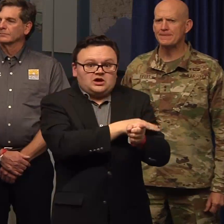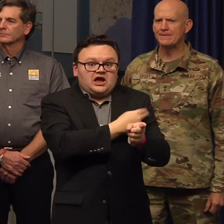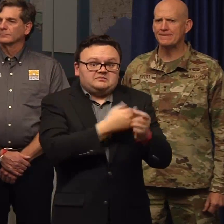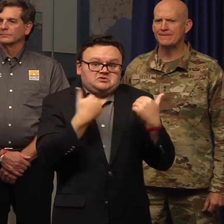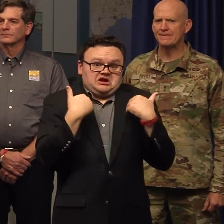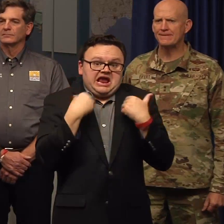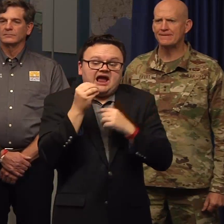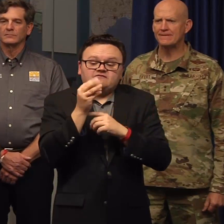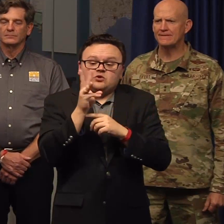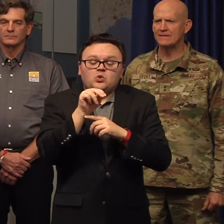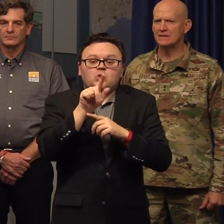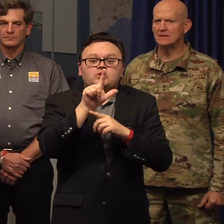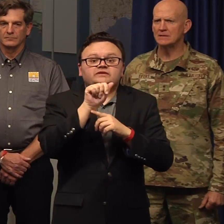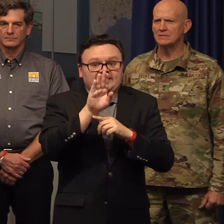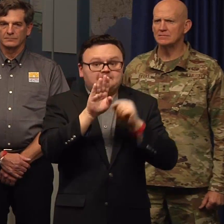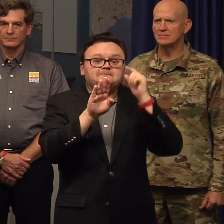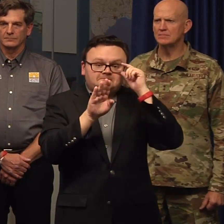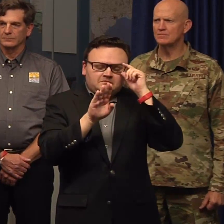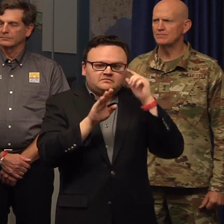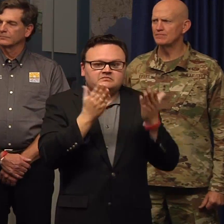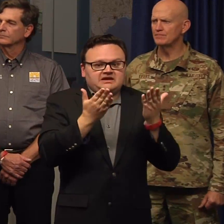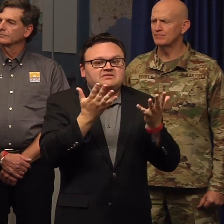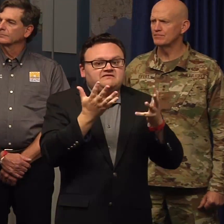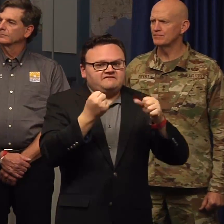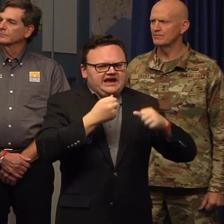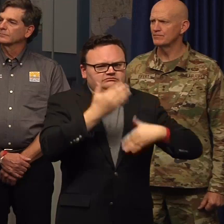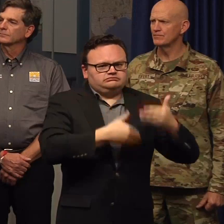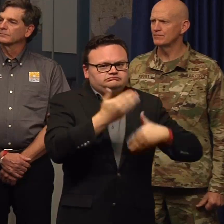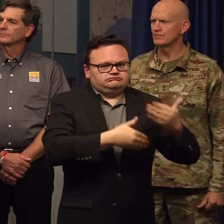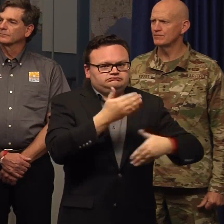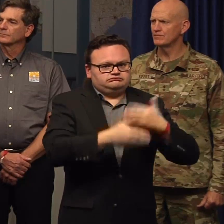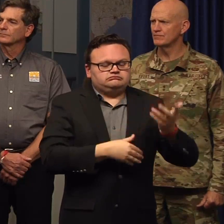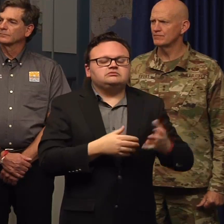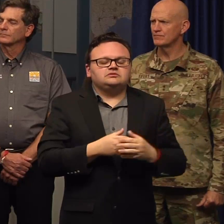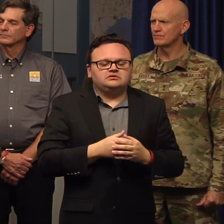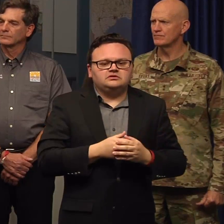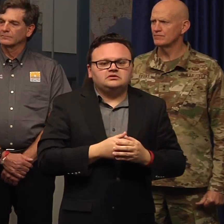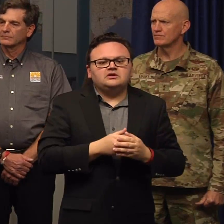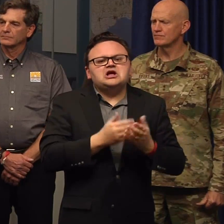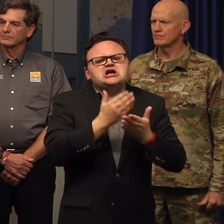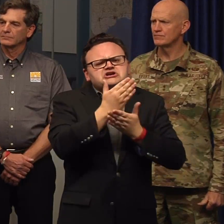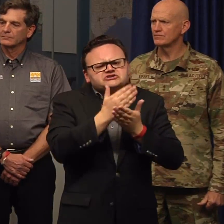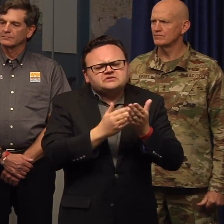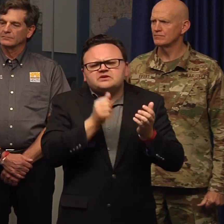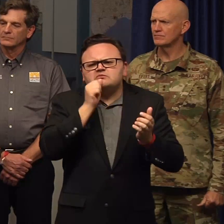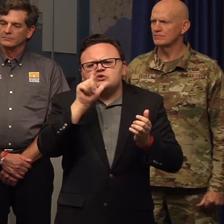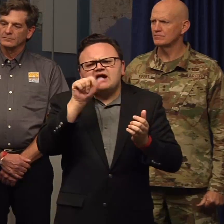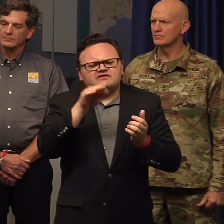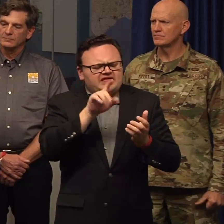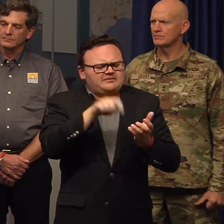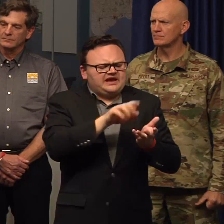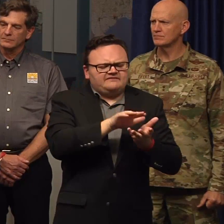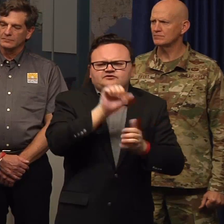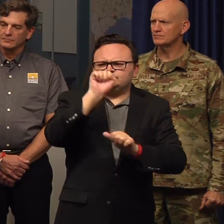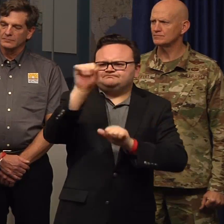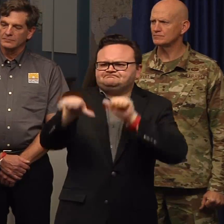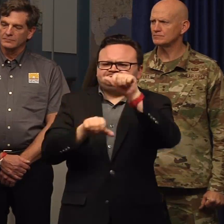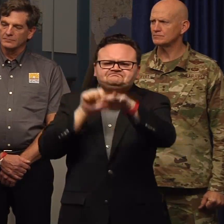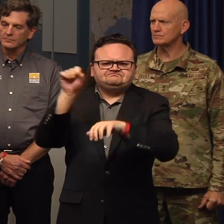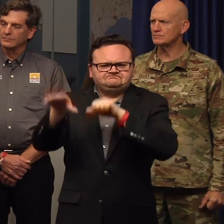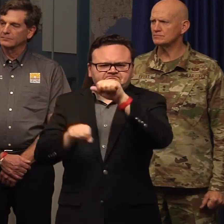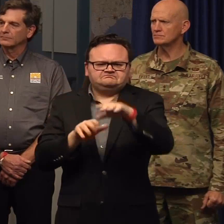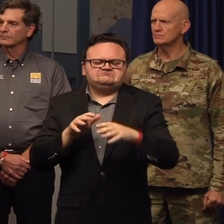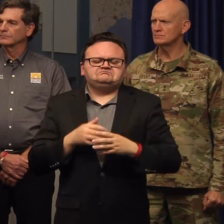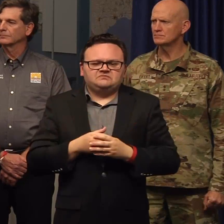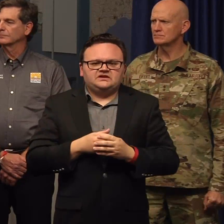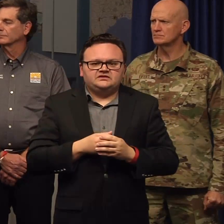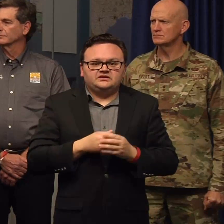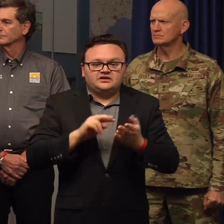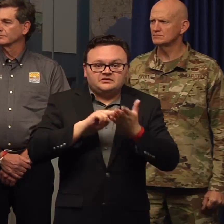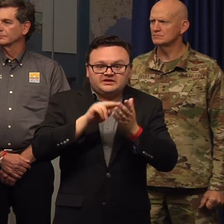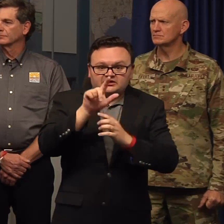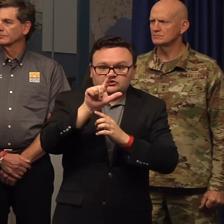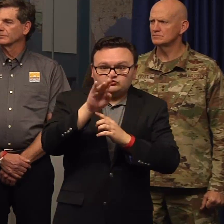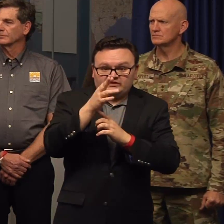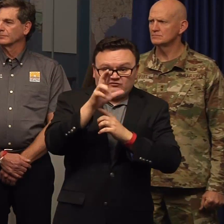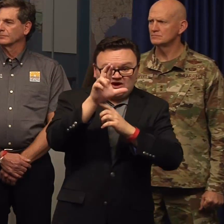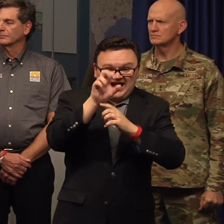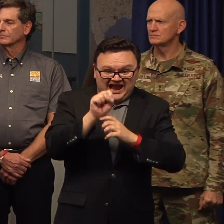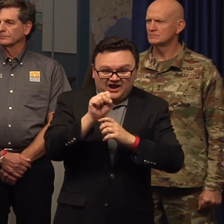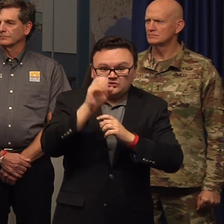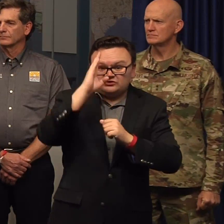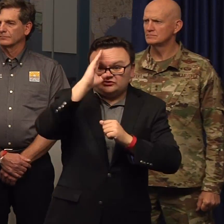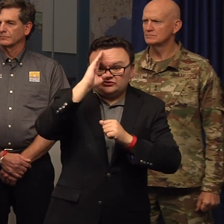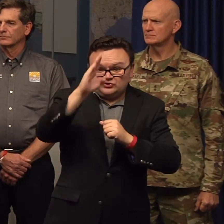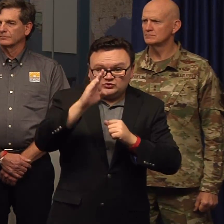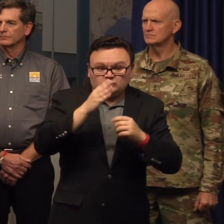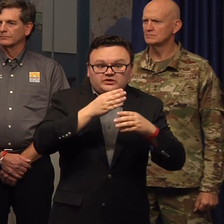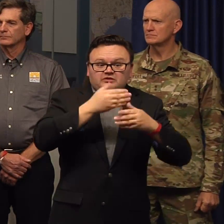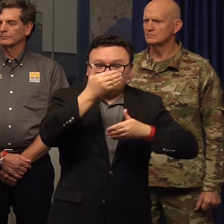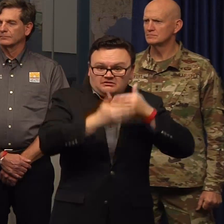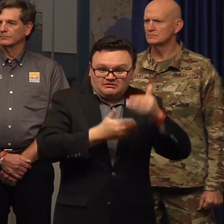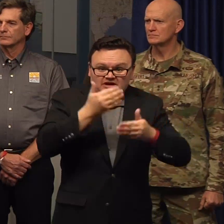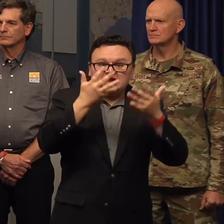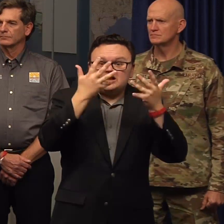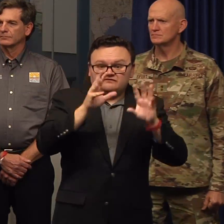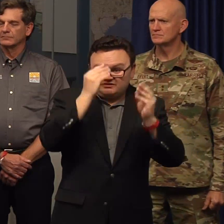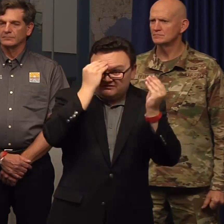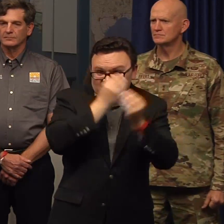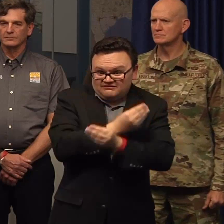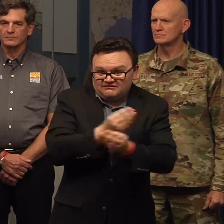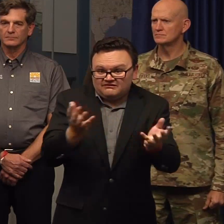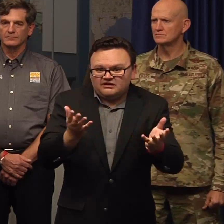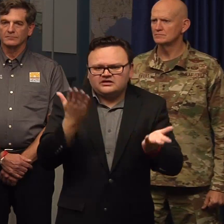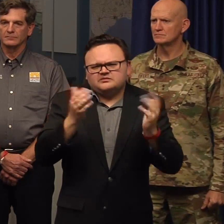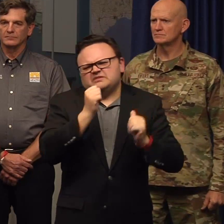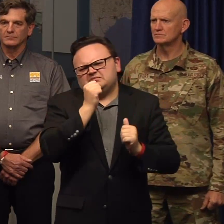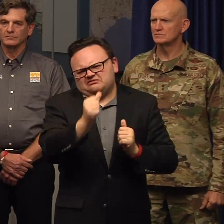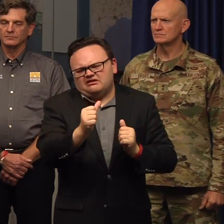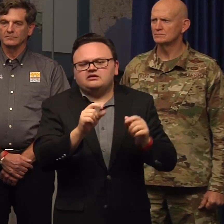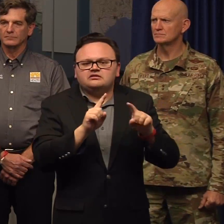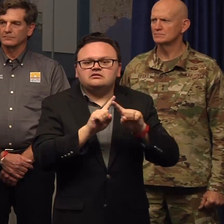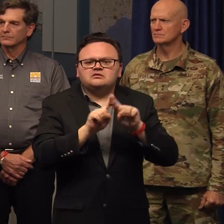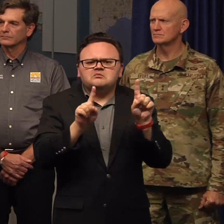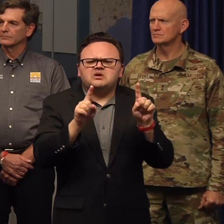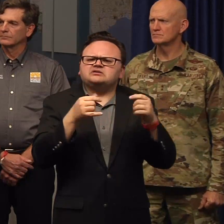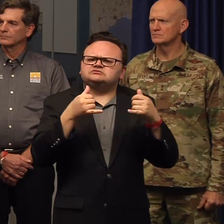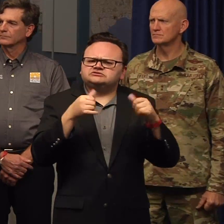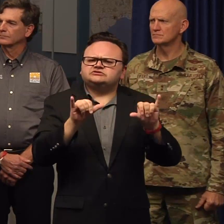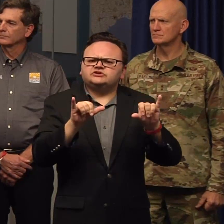IF WE CAN MOVE IT THROUGH THEIR